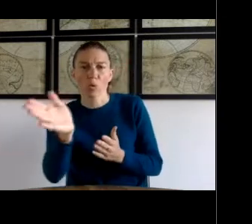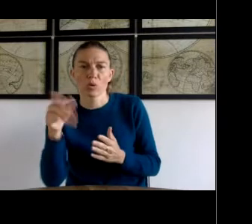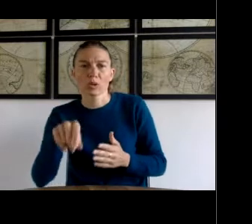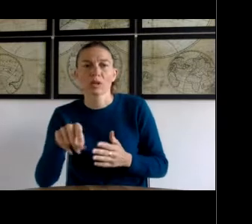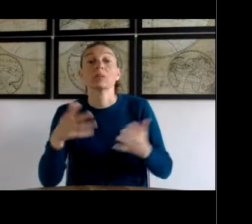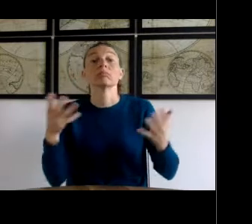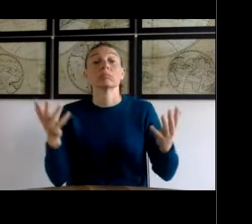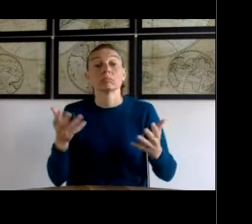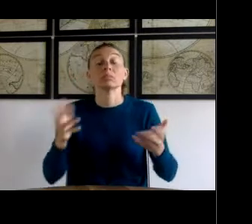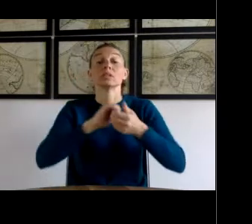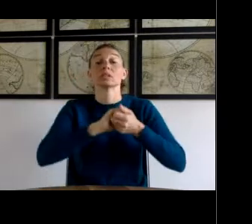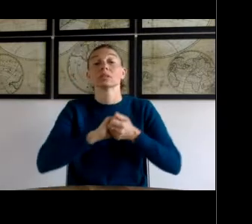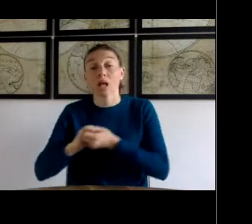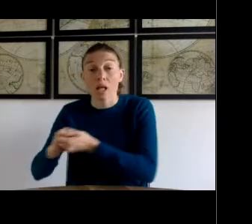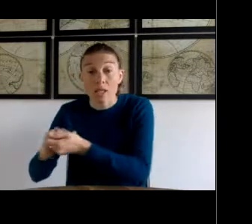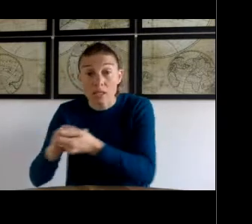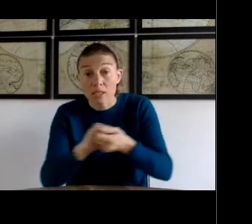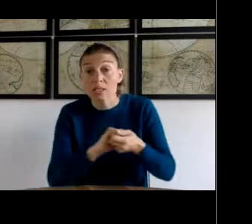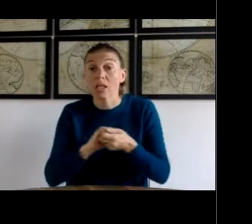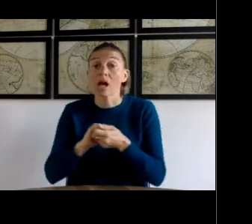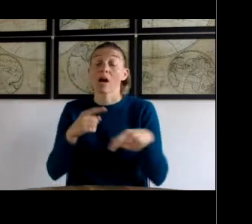in support of humanitarian aid operations.